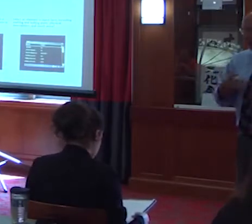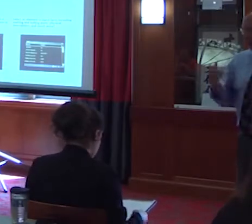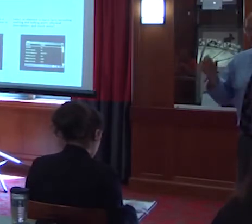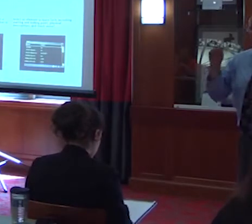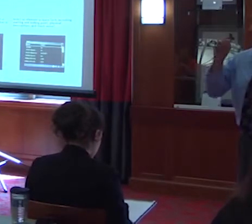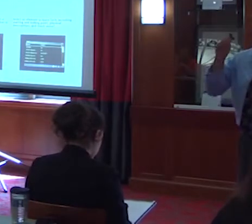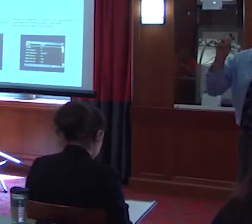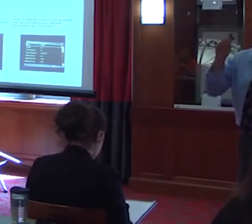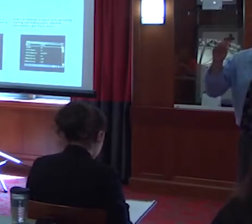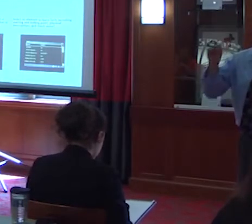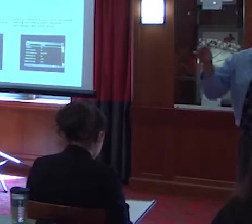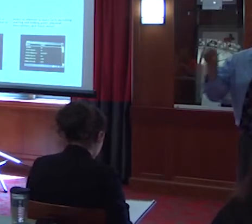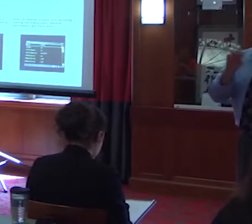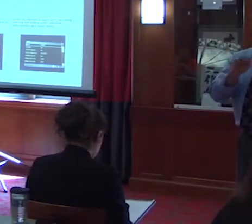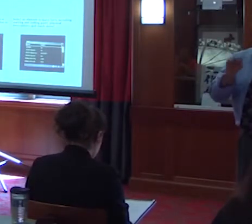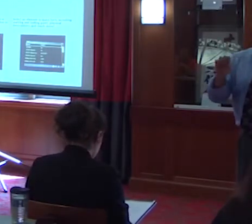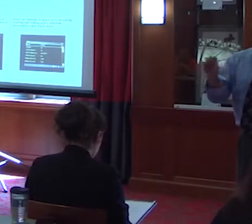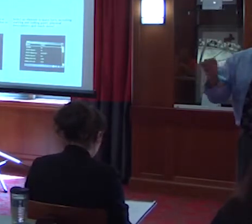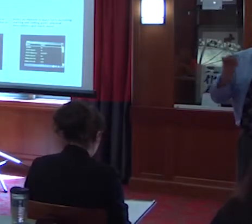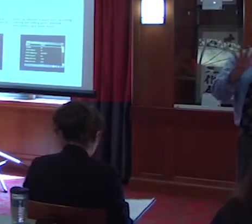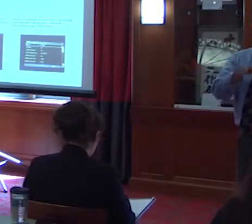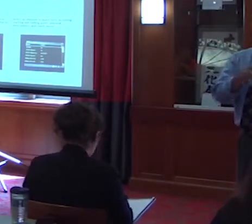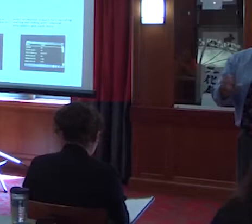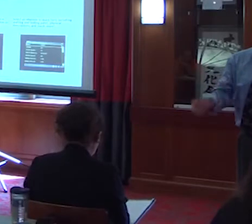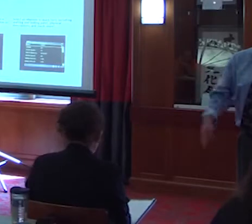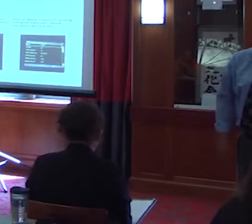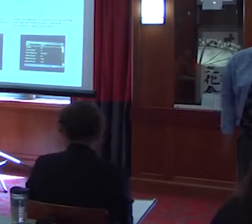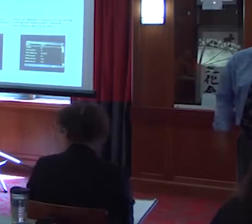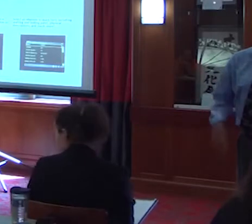and how do you figure that out,